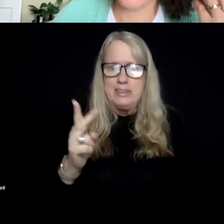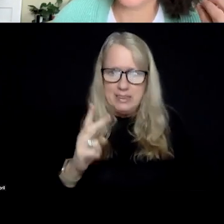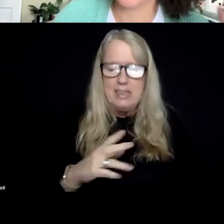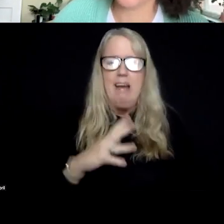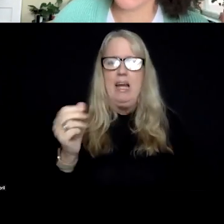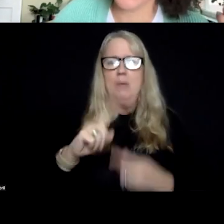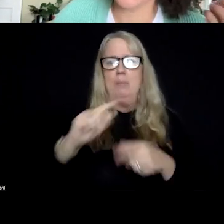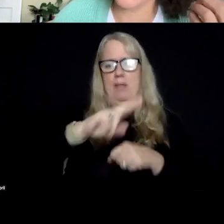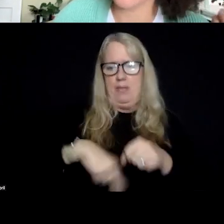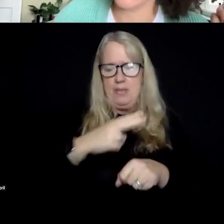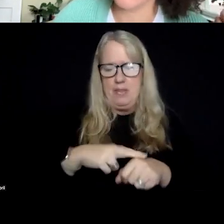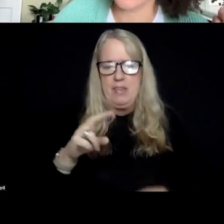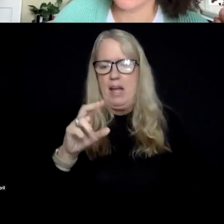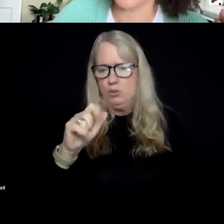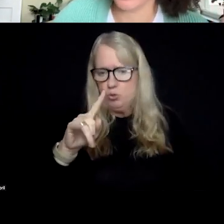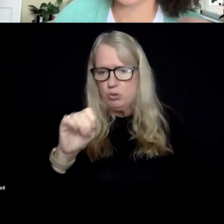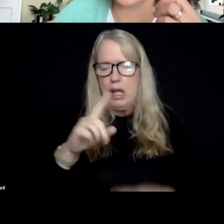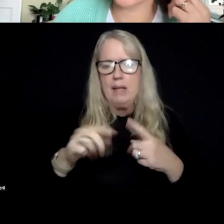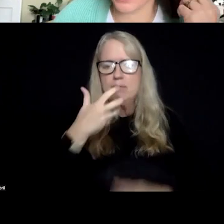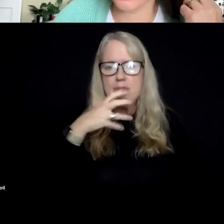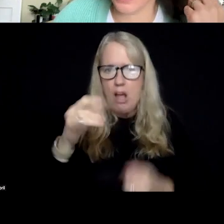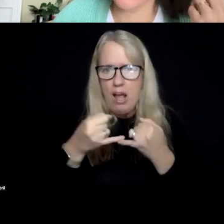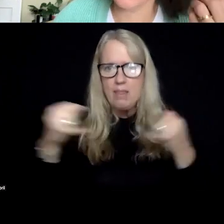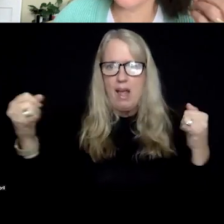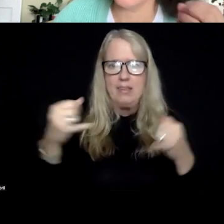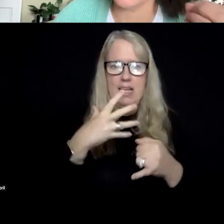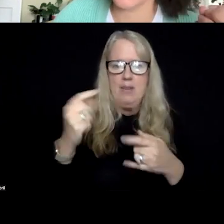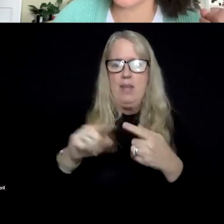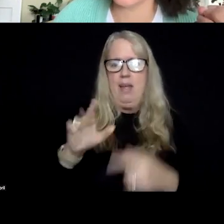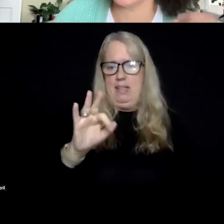THE NATIONAL SUICIDE HOT LINE DESIGNATION ACT. THE FCC DESIGNATED